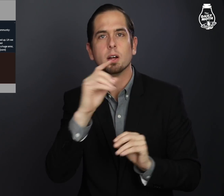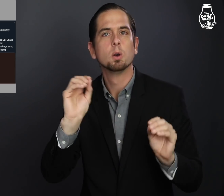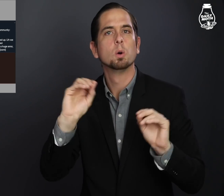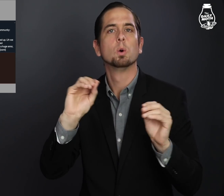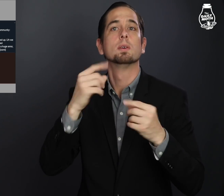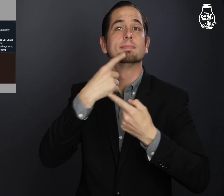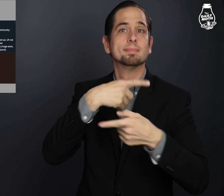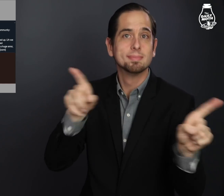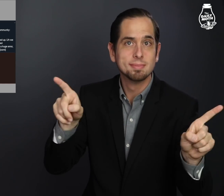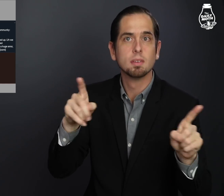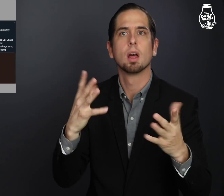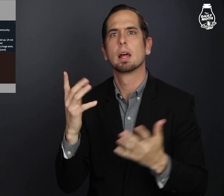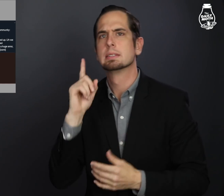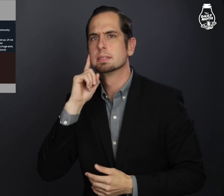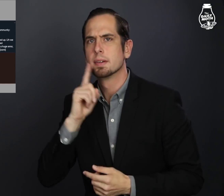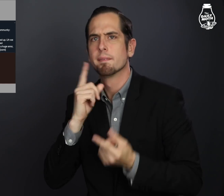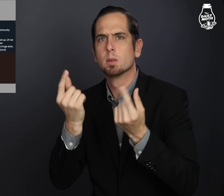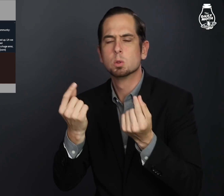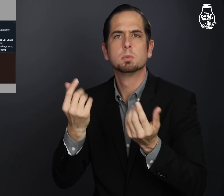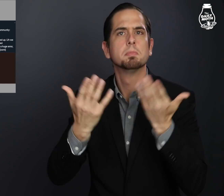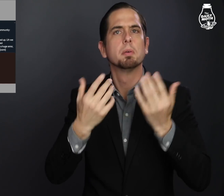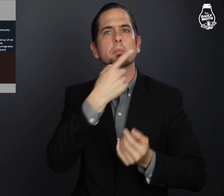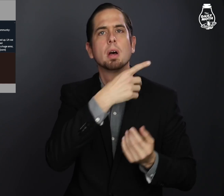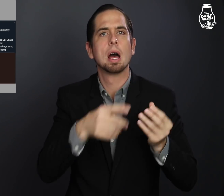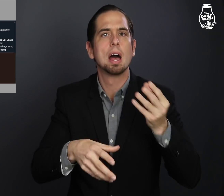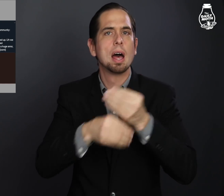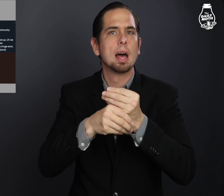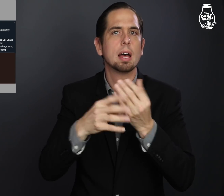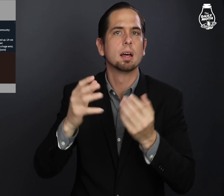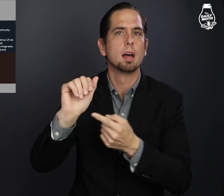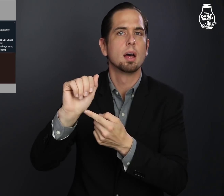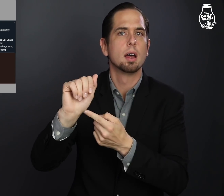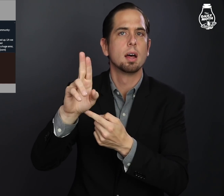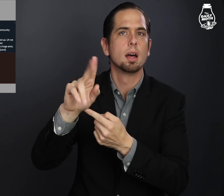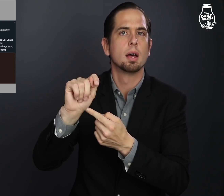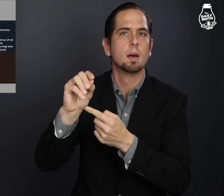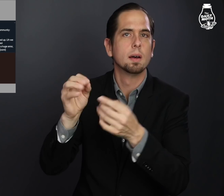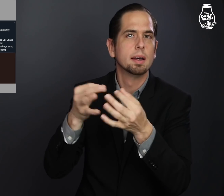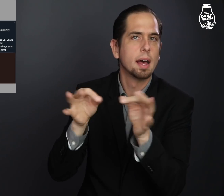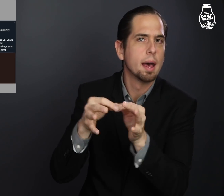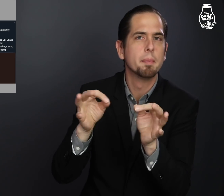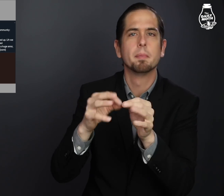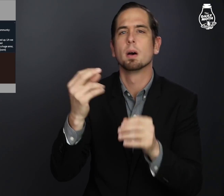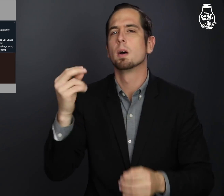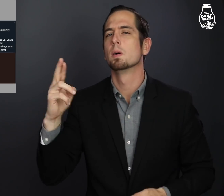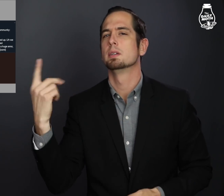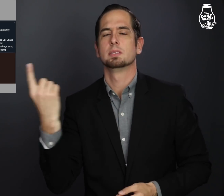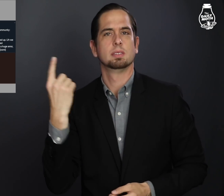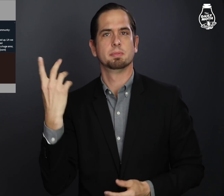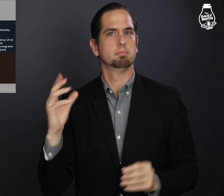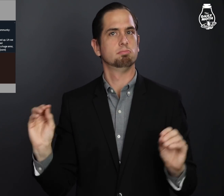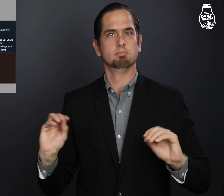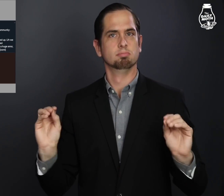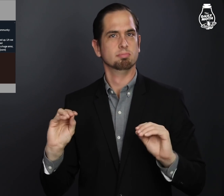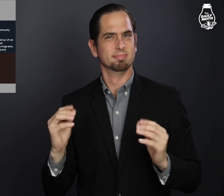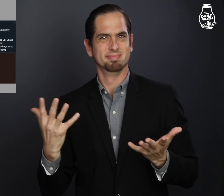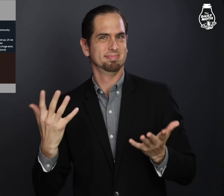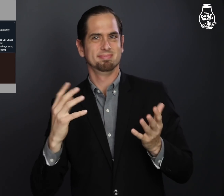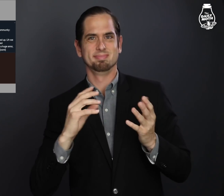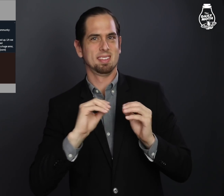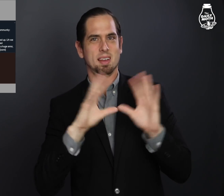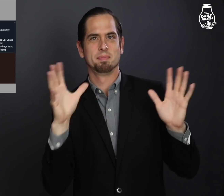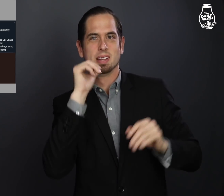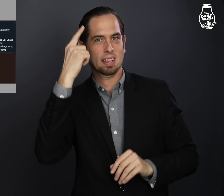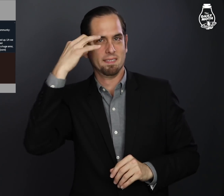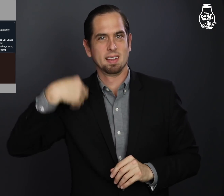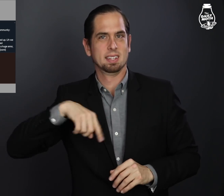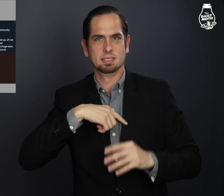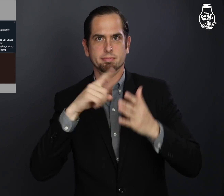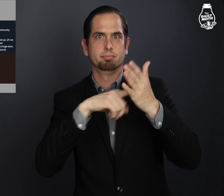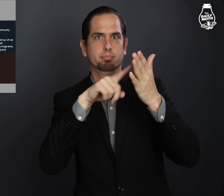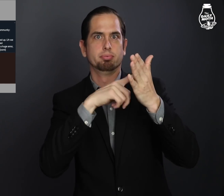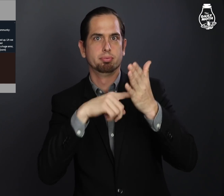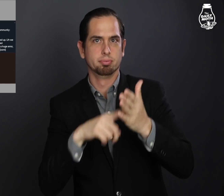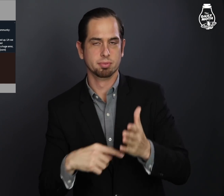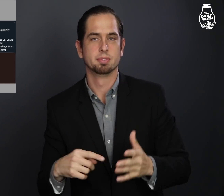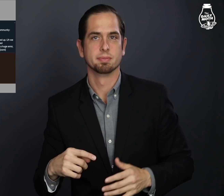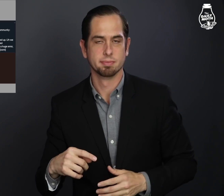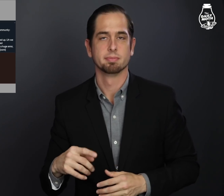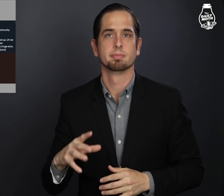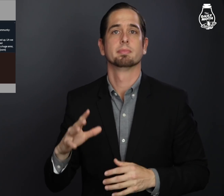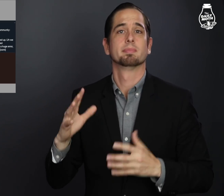there was not even an auto-captions feature added.